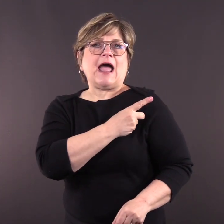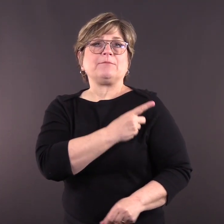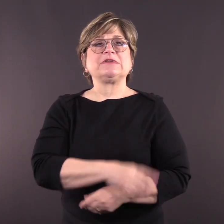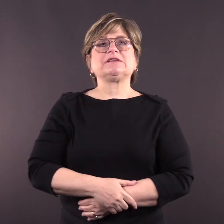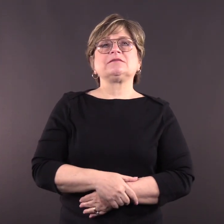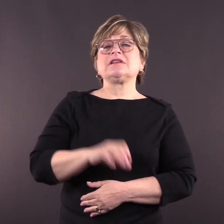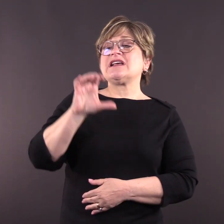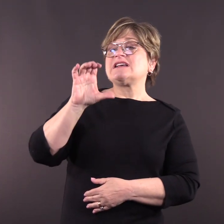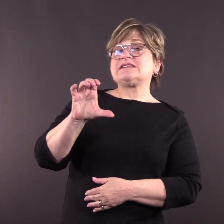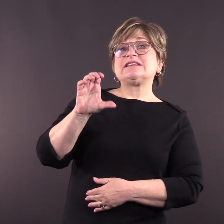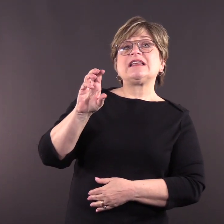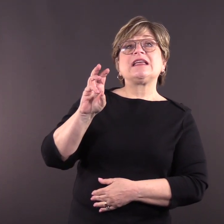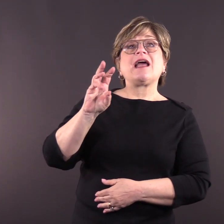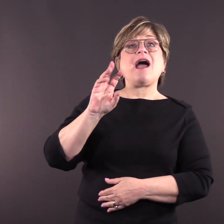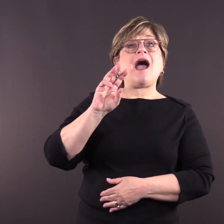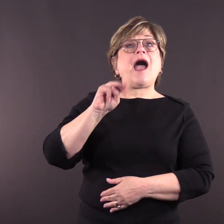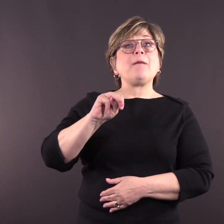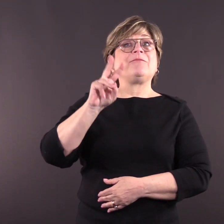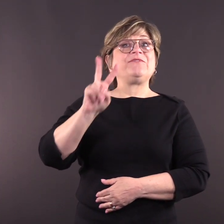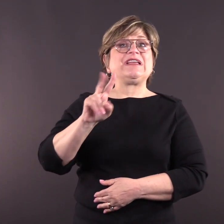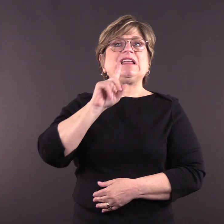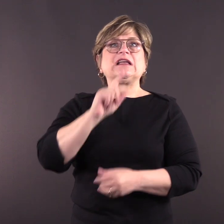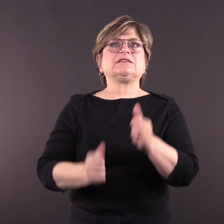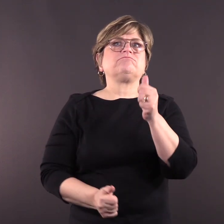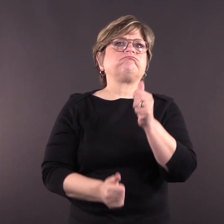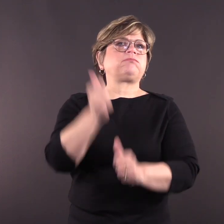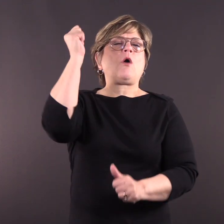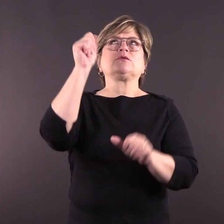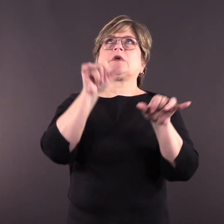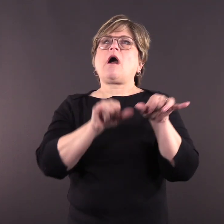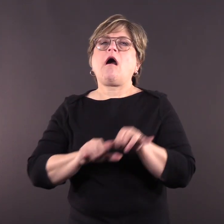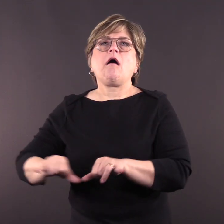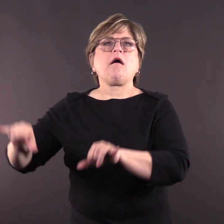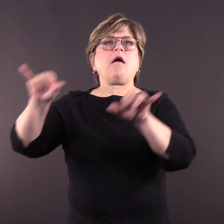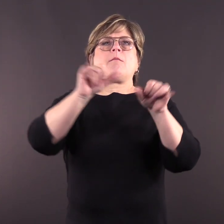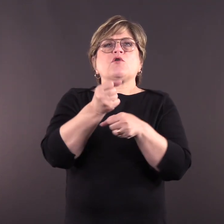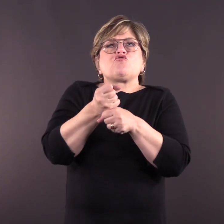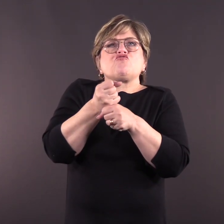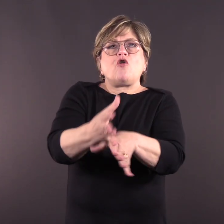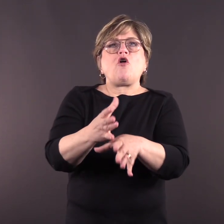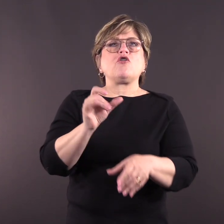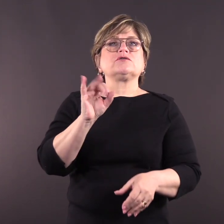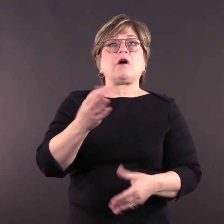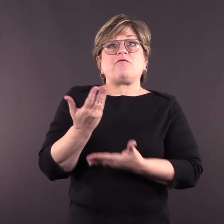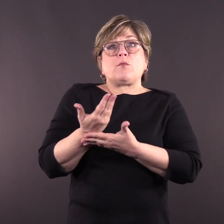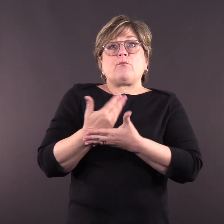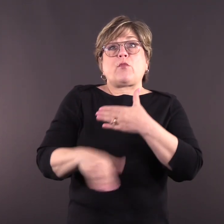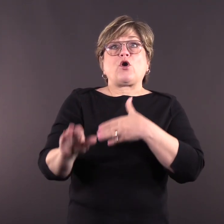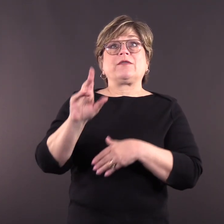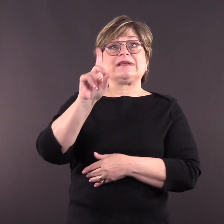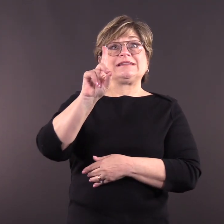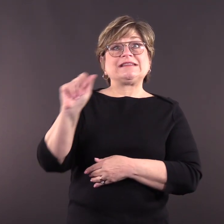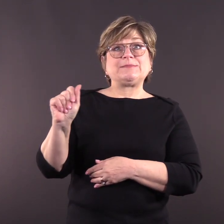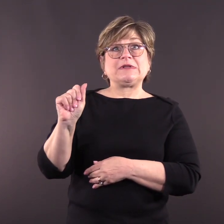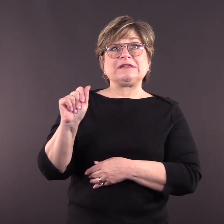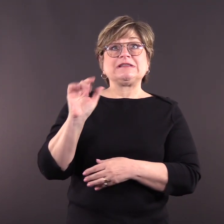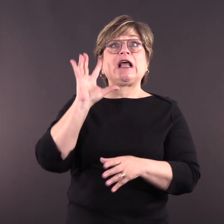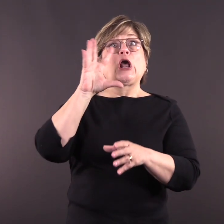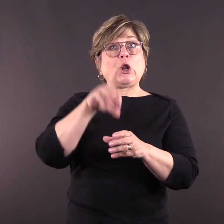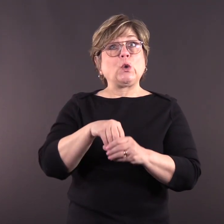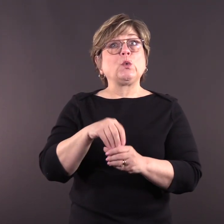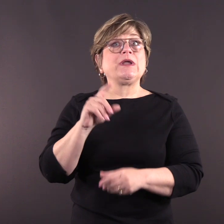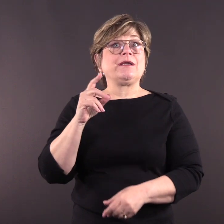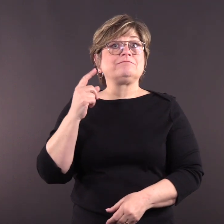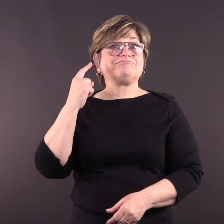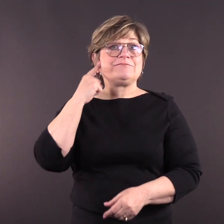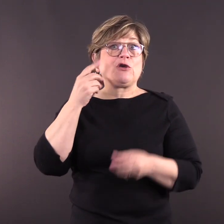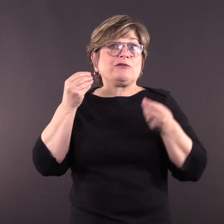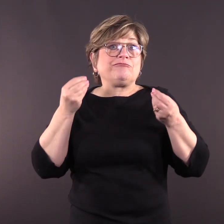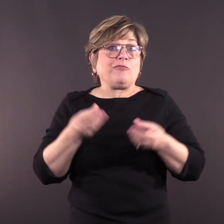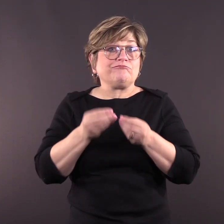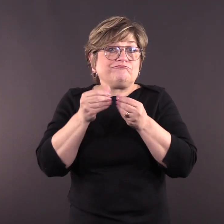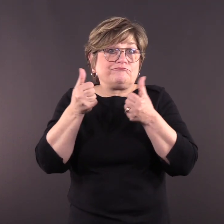Minneapolis. CMV is the most common cause of birth disabilities, including hearing loss,